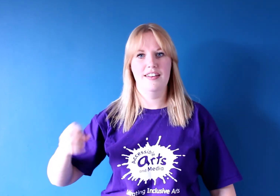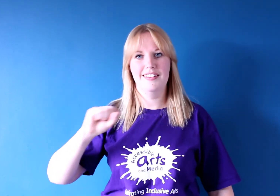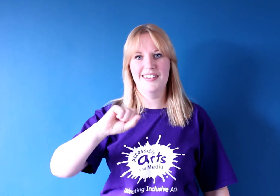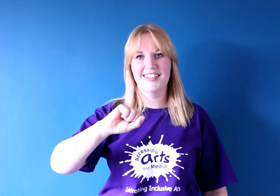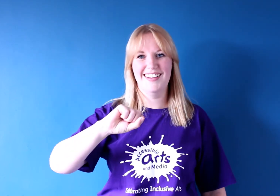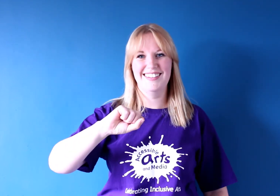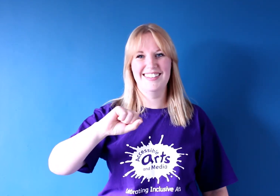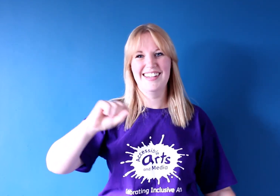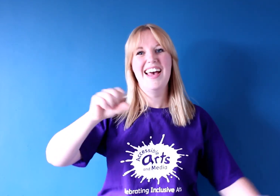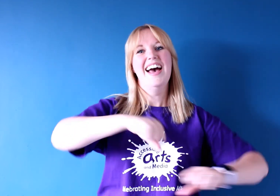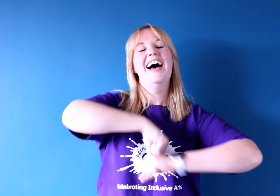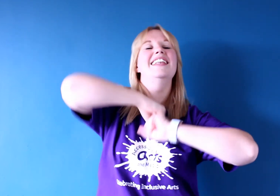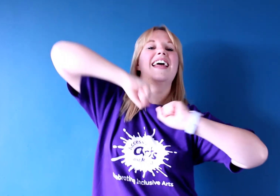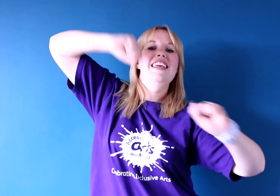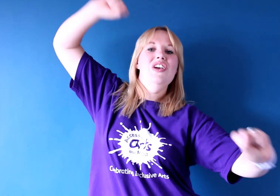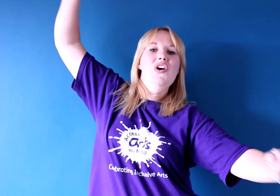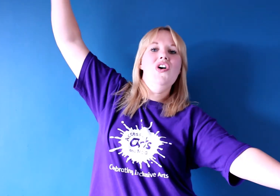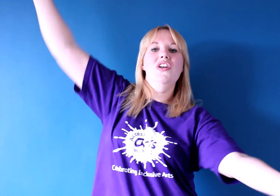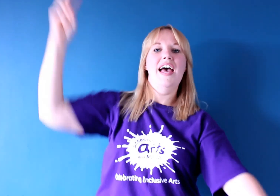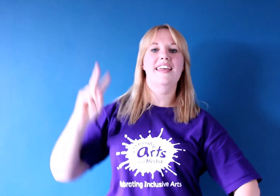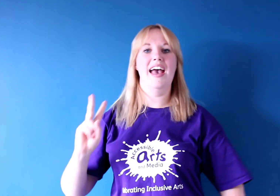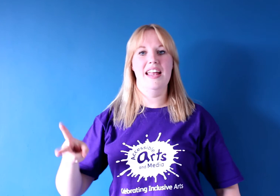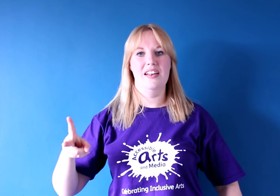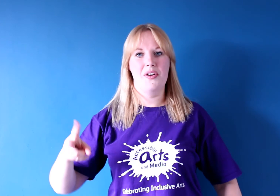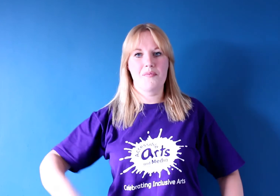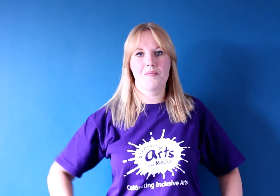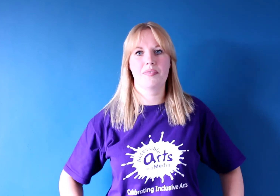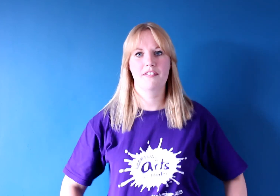Your turn. And they yawn again.